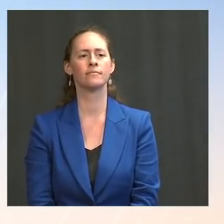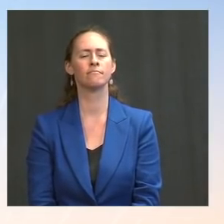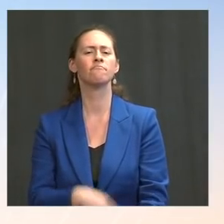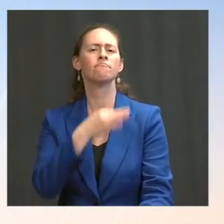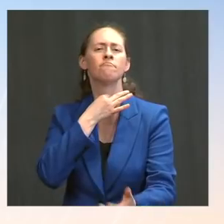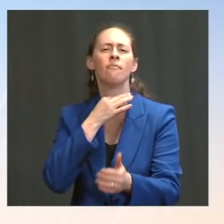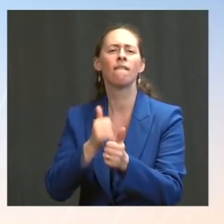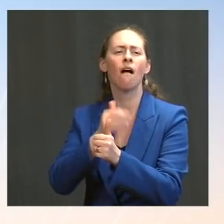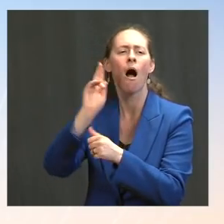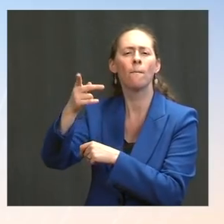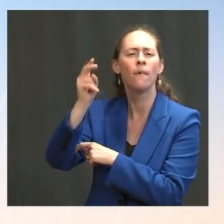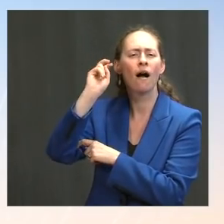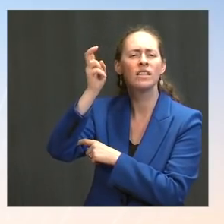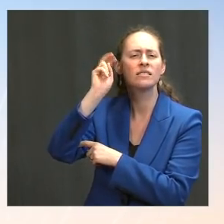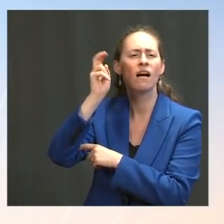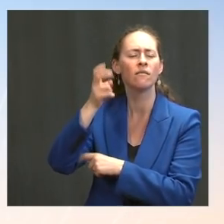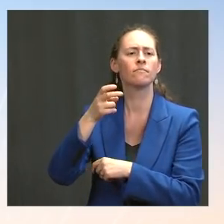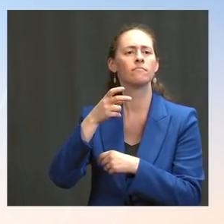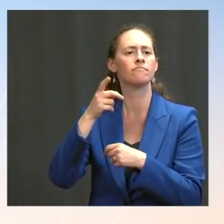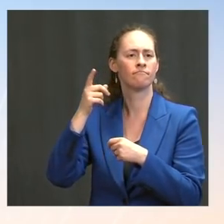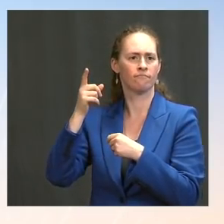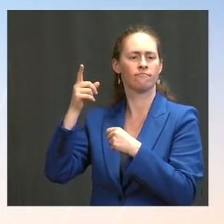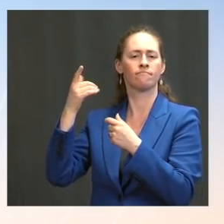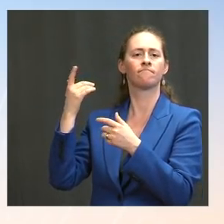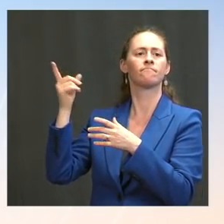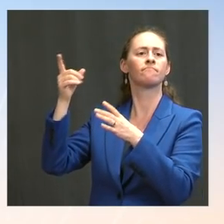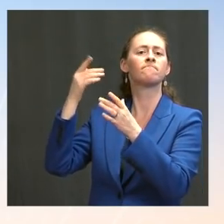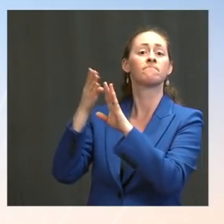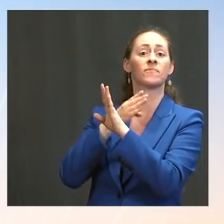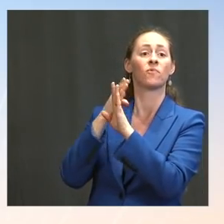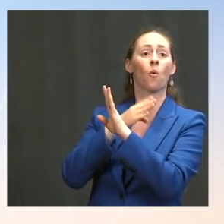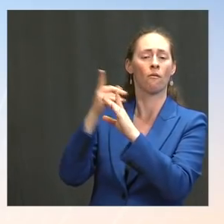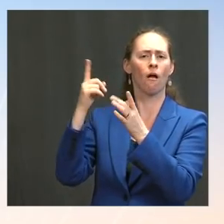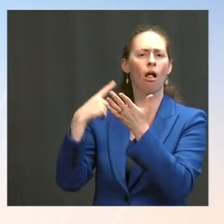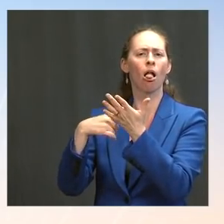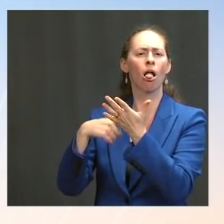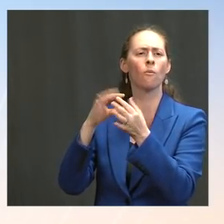during that previous event on the economy, about Kabul, he said,